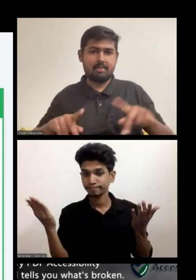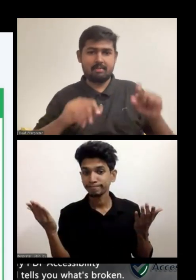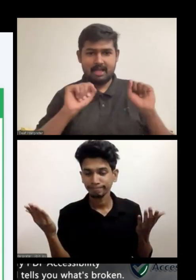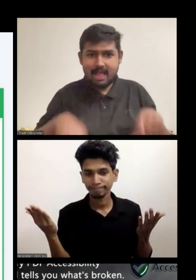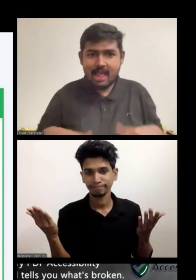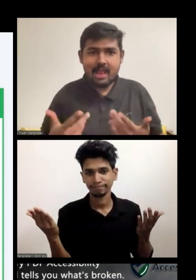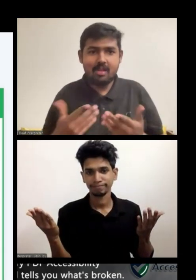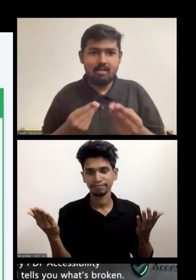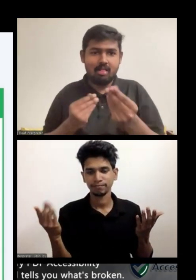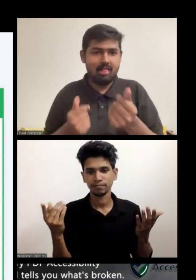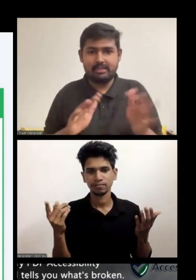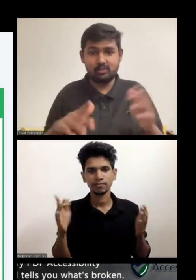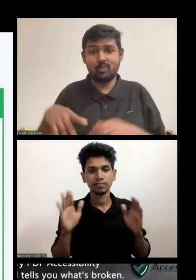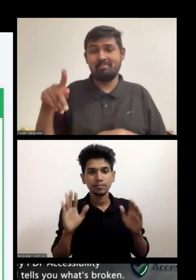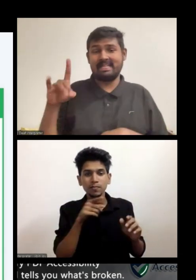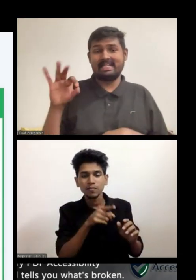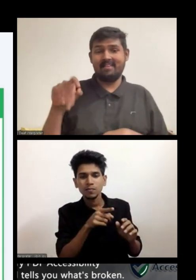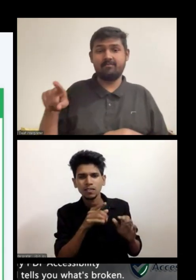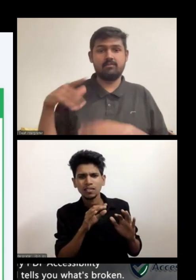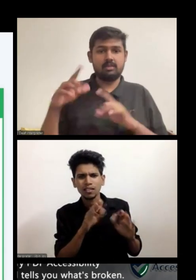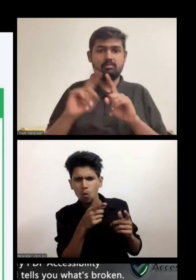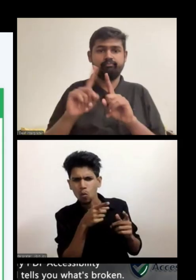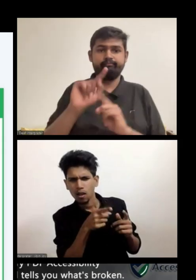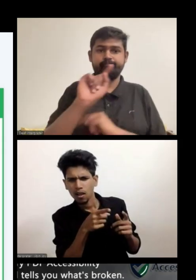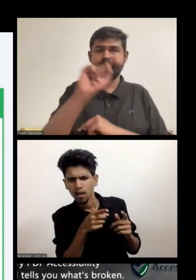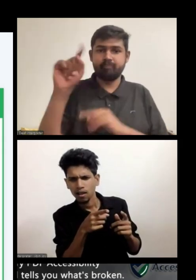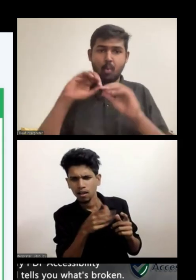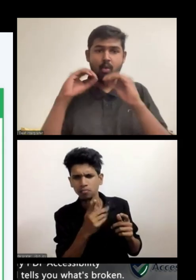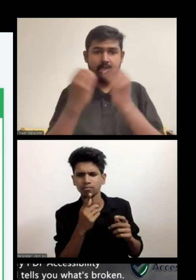with the vision to include everything for everyone doesn't get achieved.